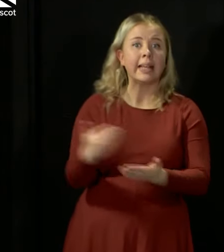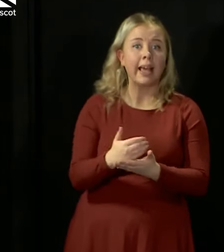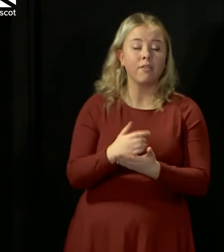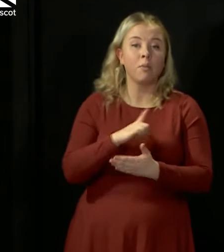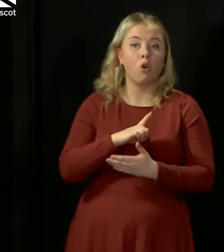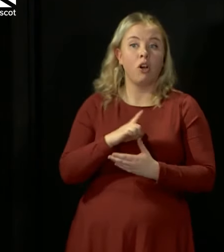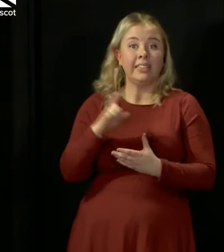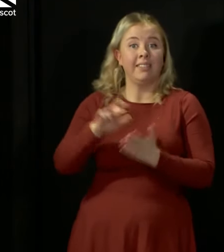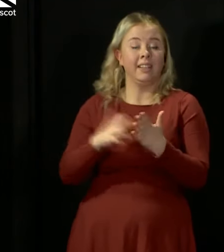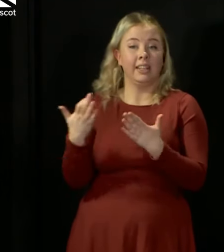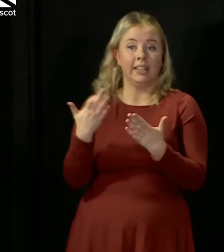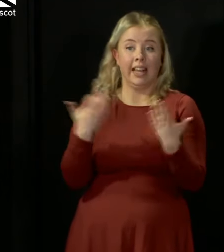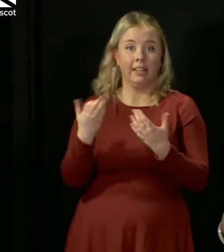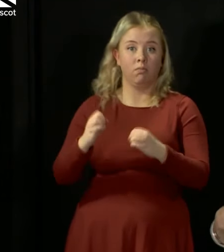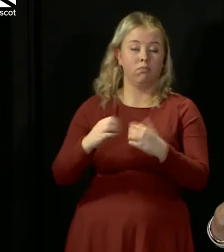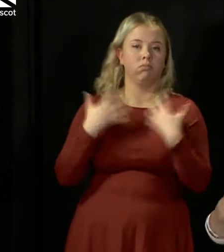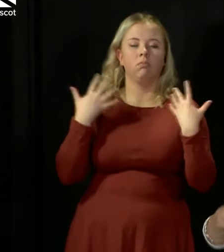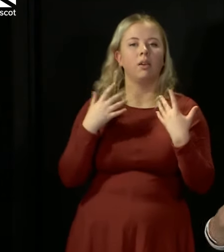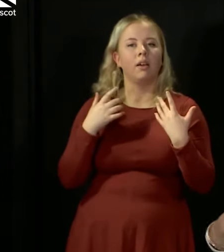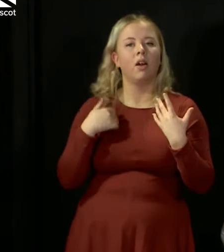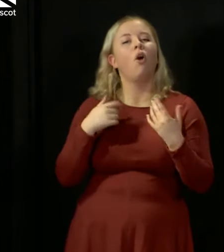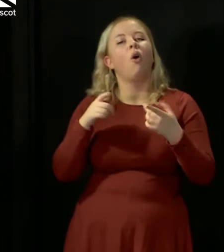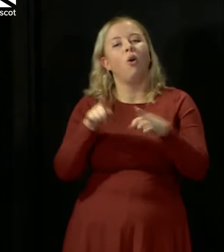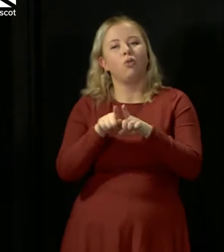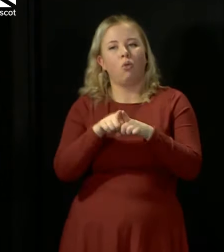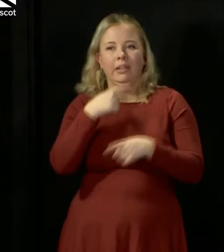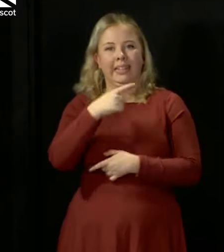yourself to Covid. And of course we are advising people to stay at home right now that is why